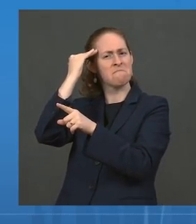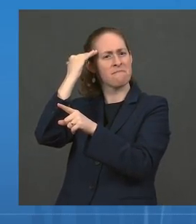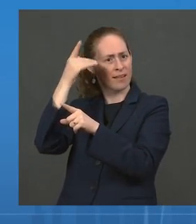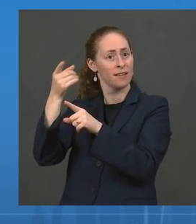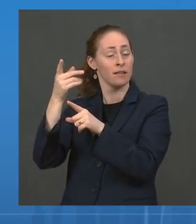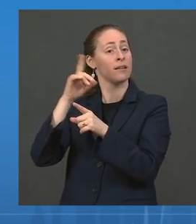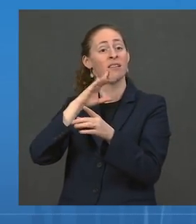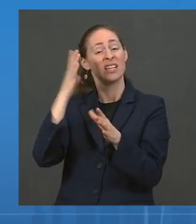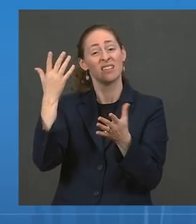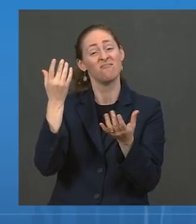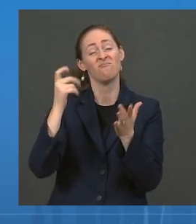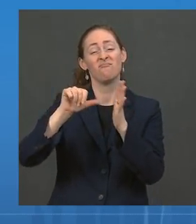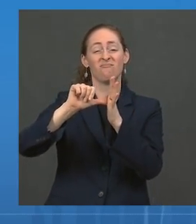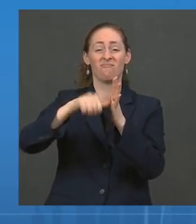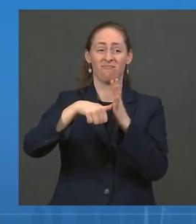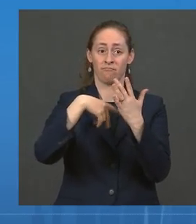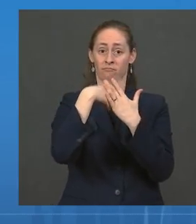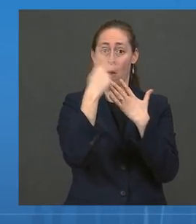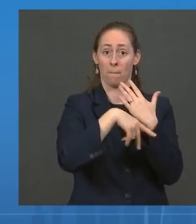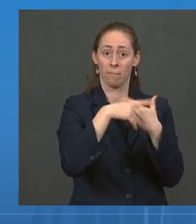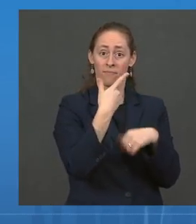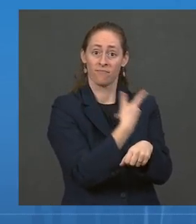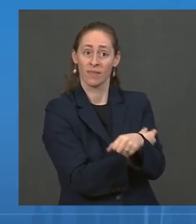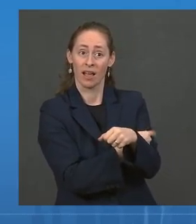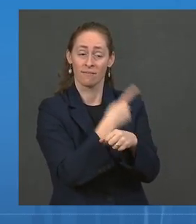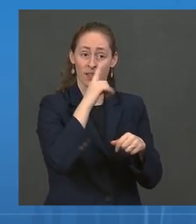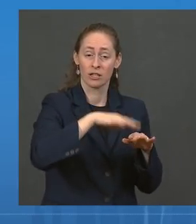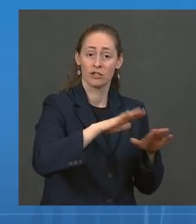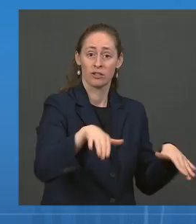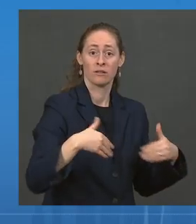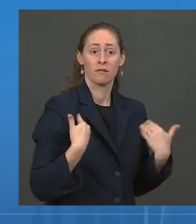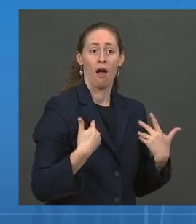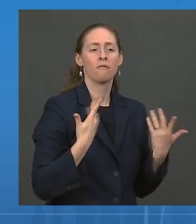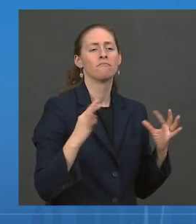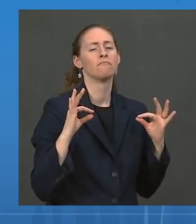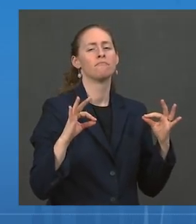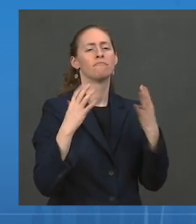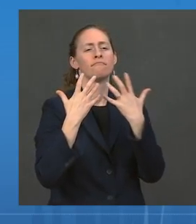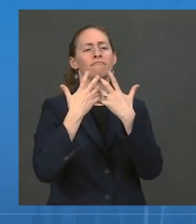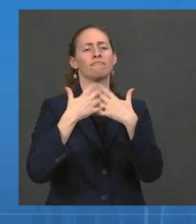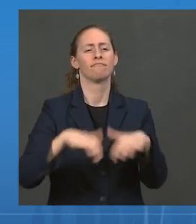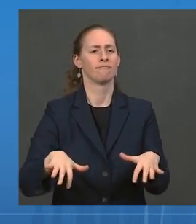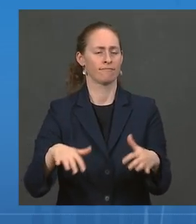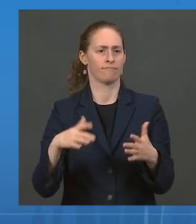than 30,000 trusted and convenient locations; that's up from 20,000 last week.